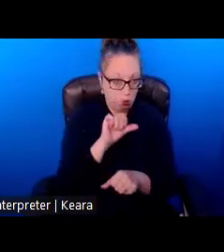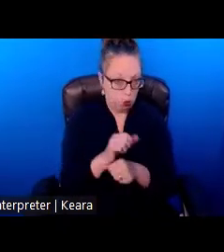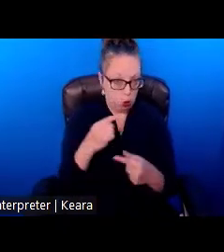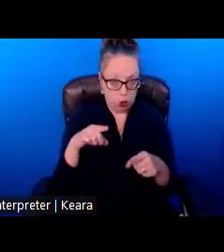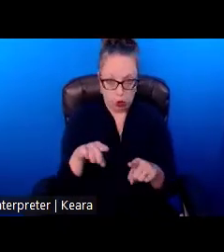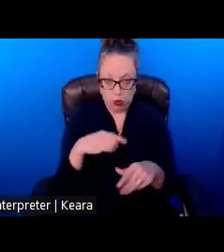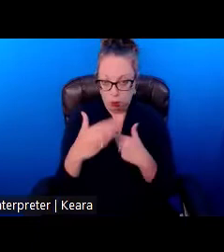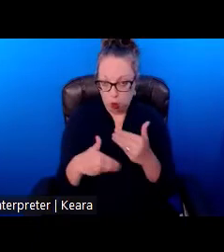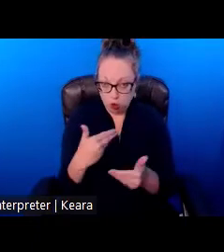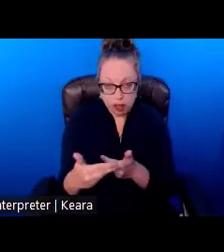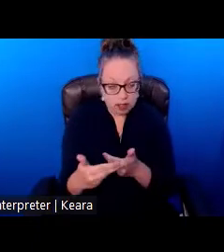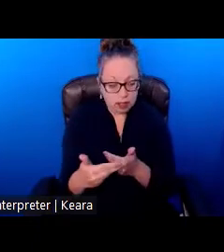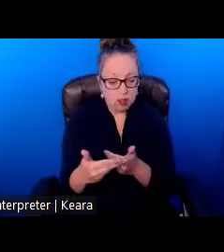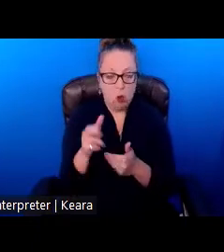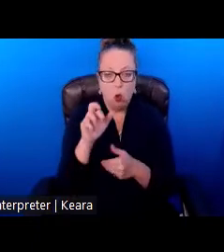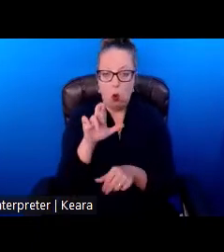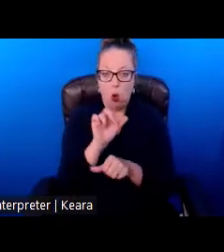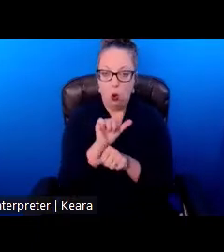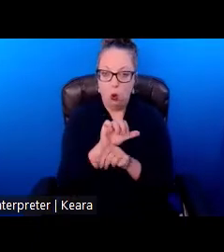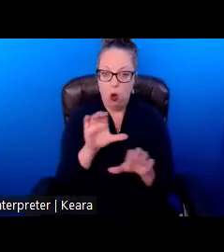while the applicant was a student.